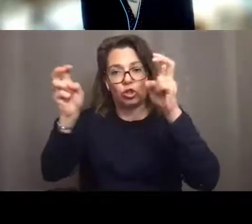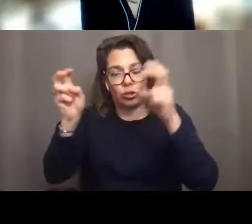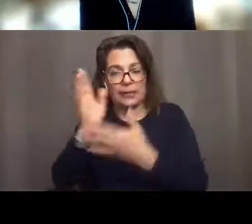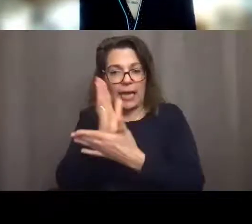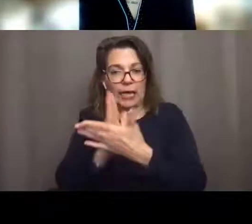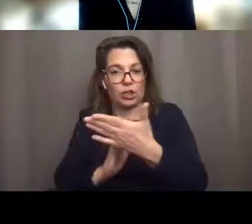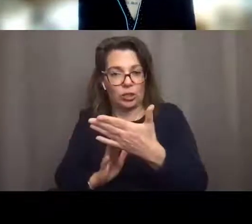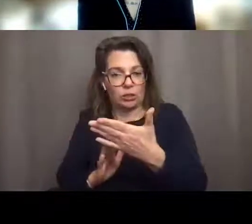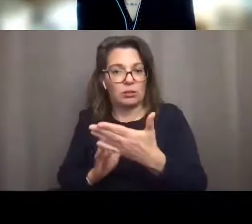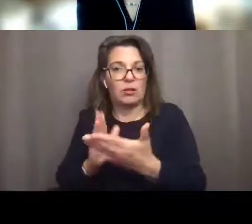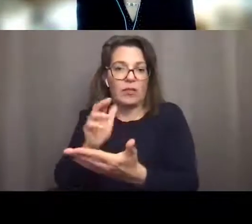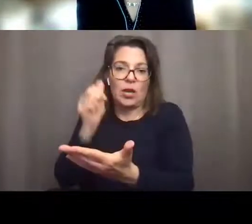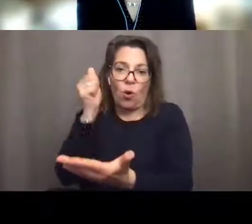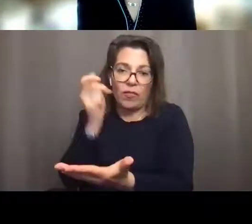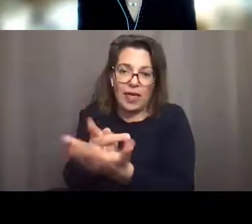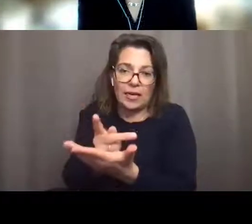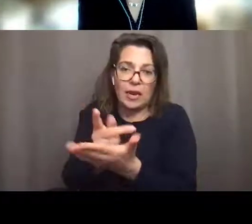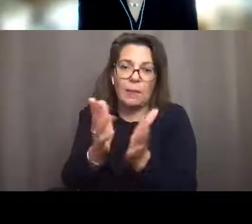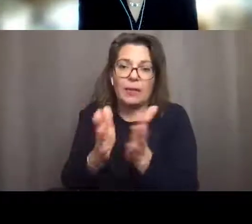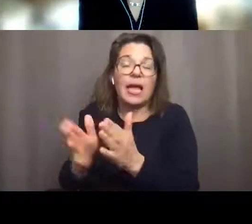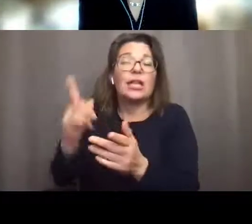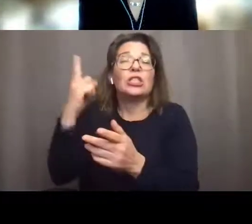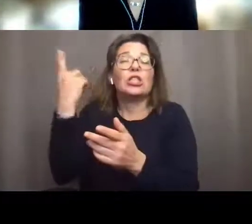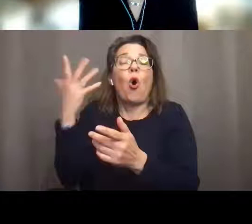The authentication plan is only for established resources.